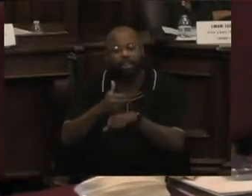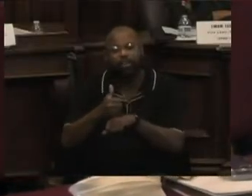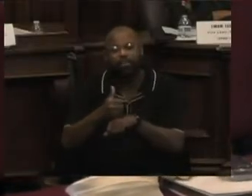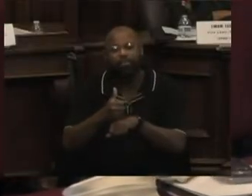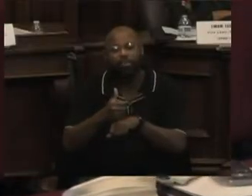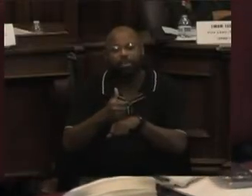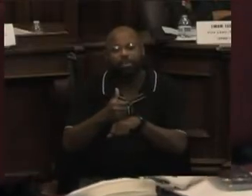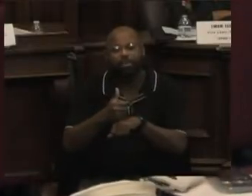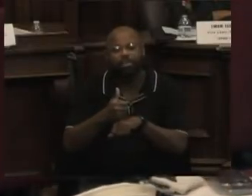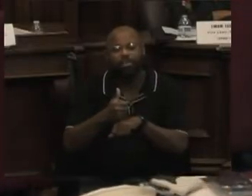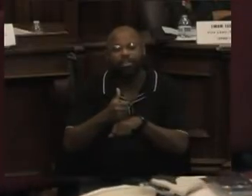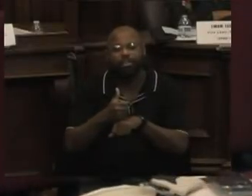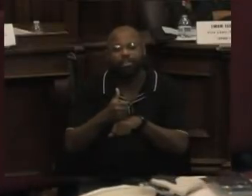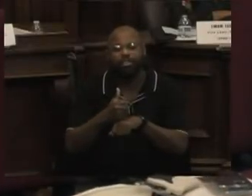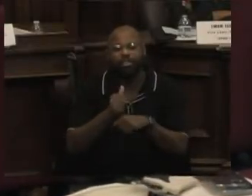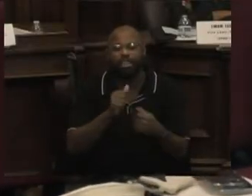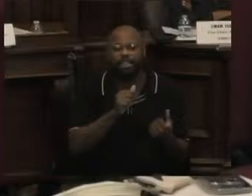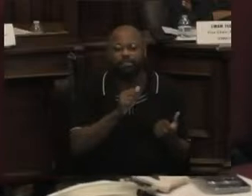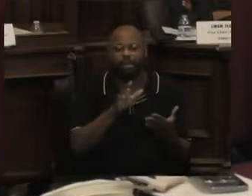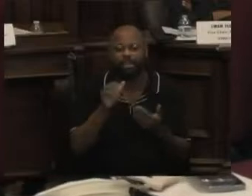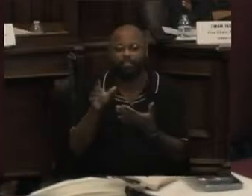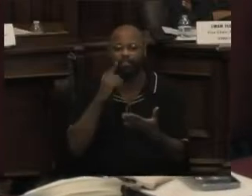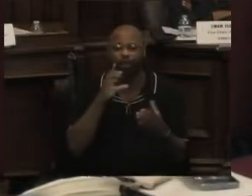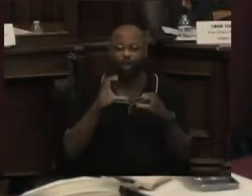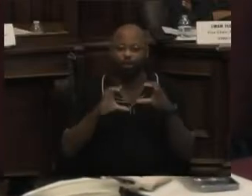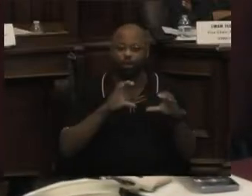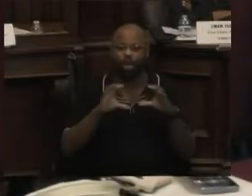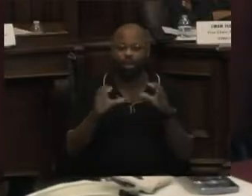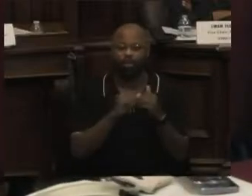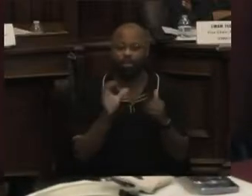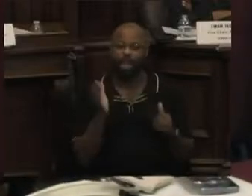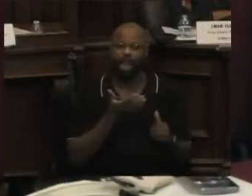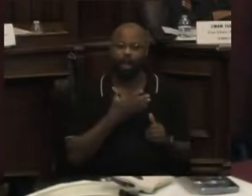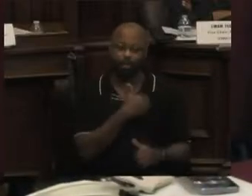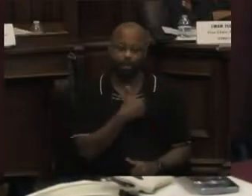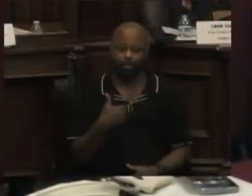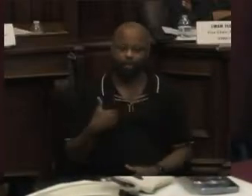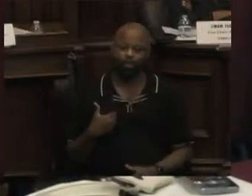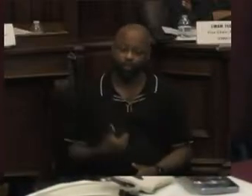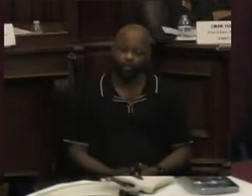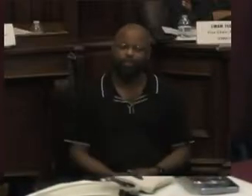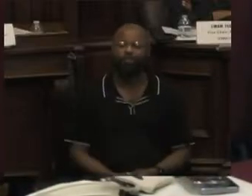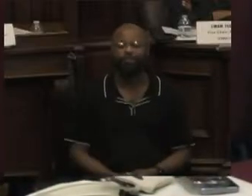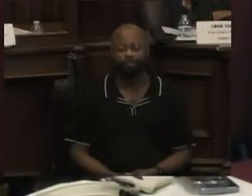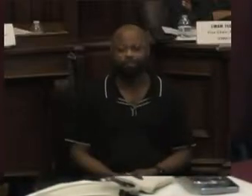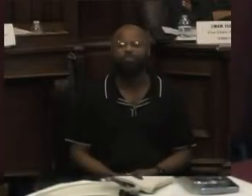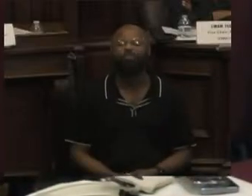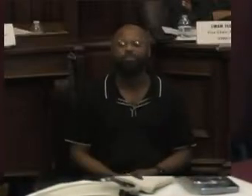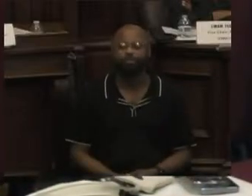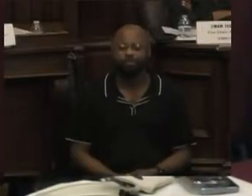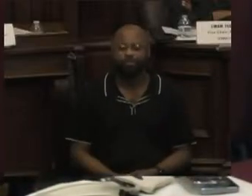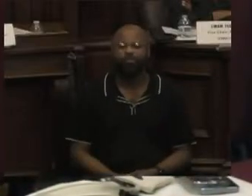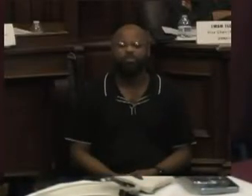would be helpful, we could set